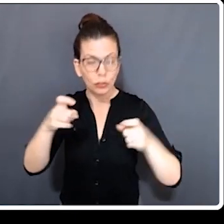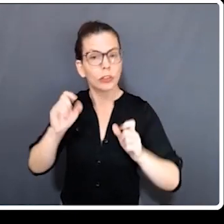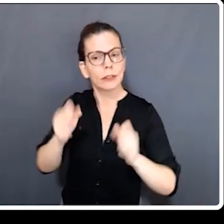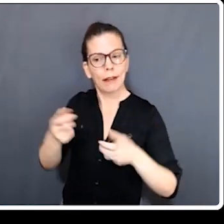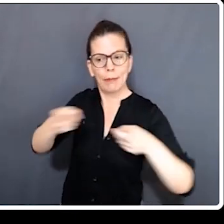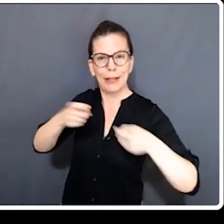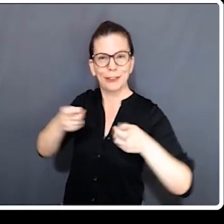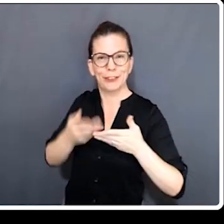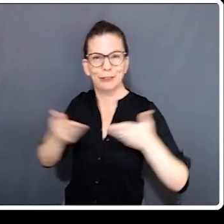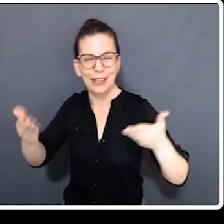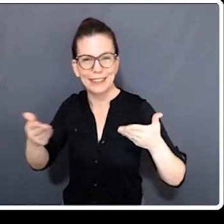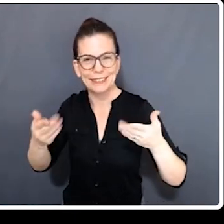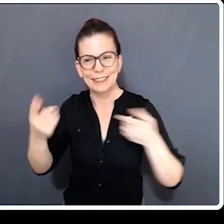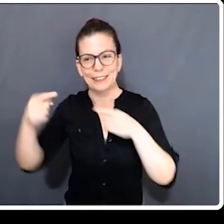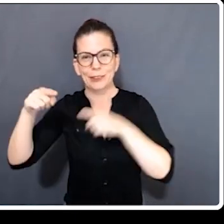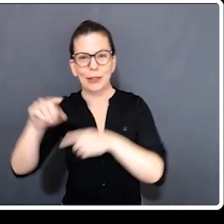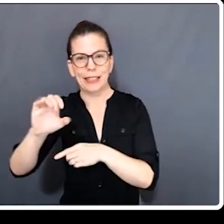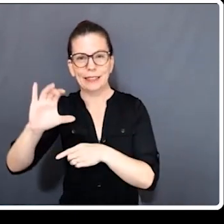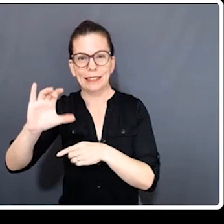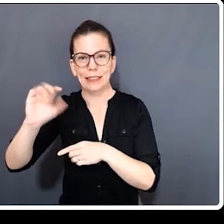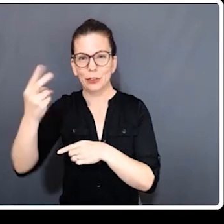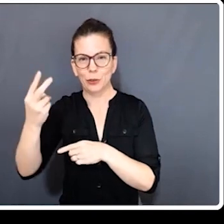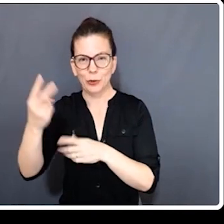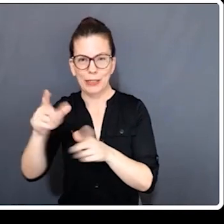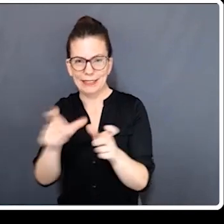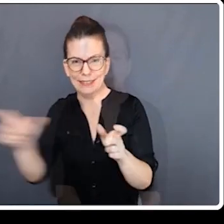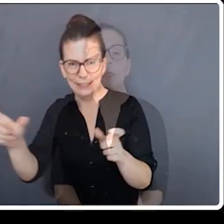you can manage these devices alongside easy two instances.